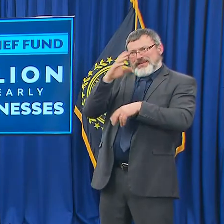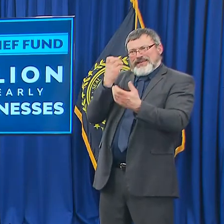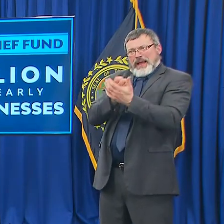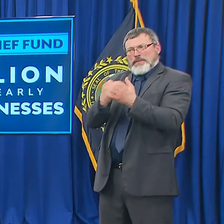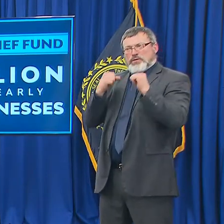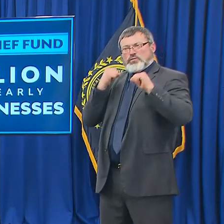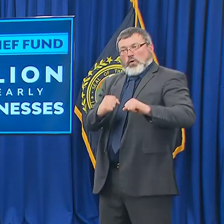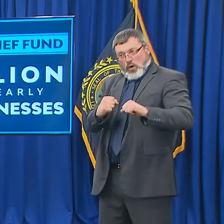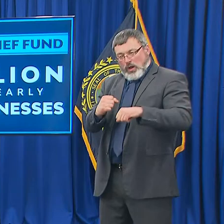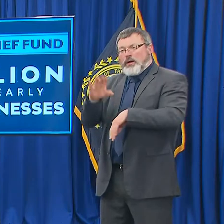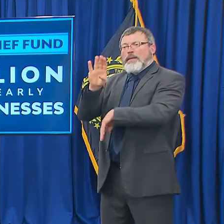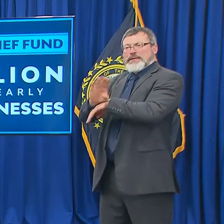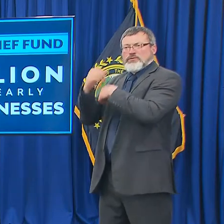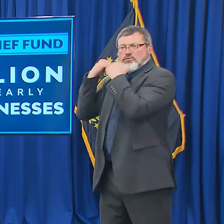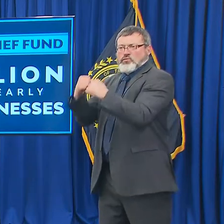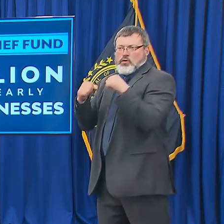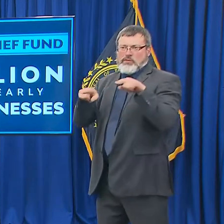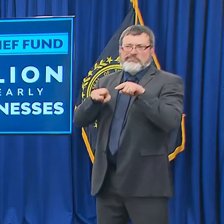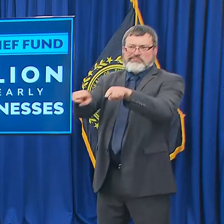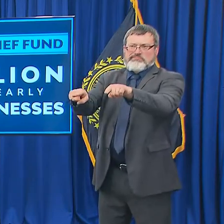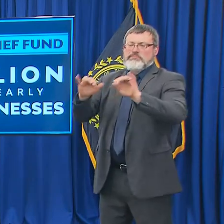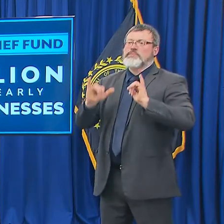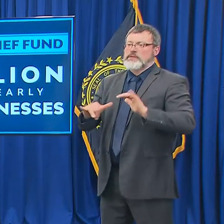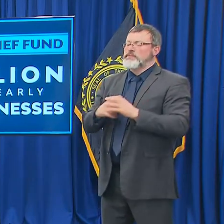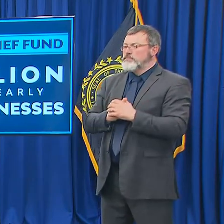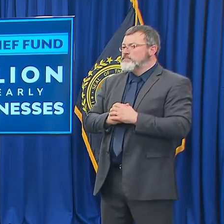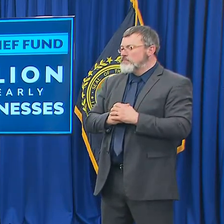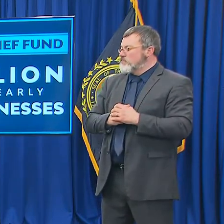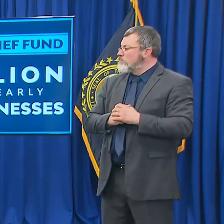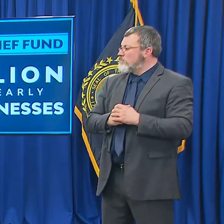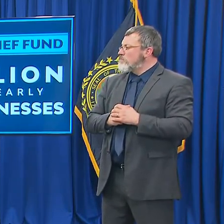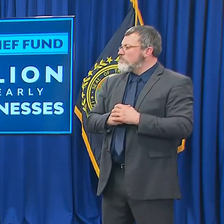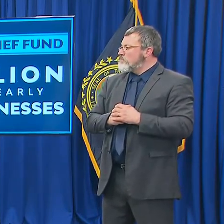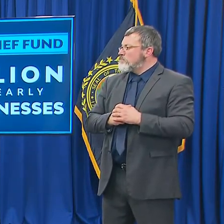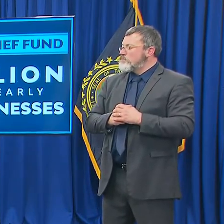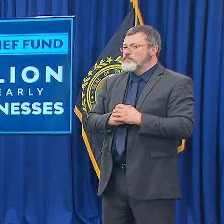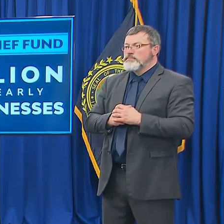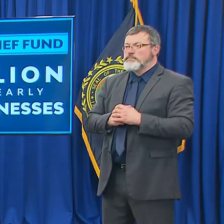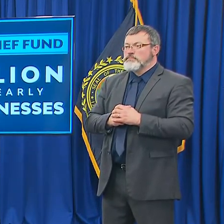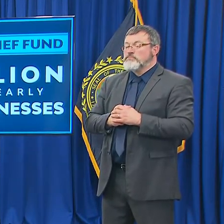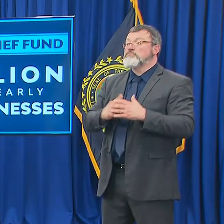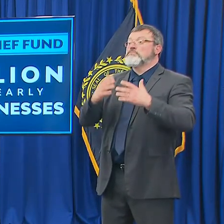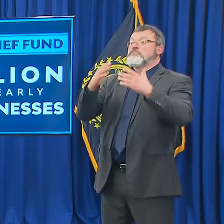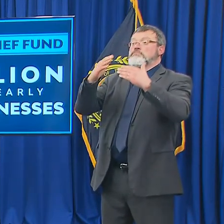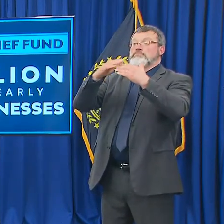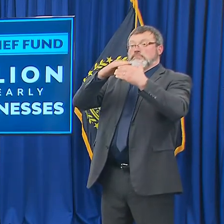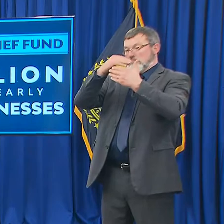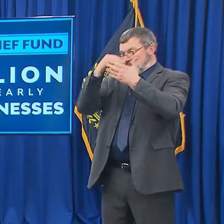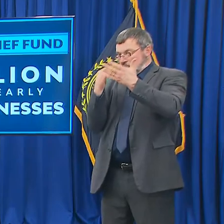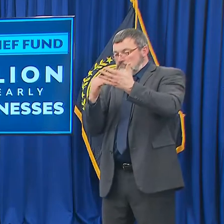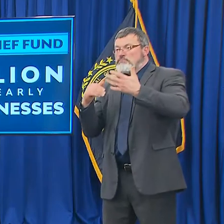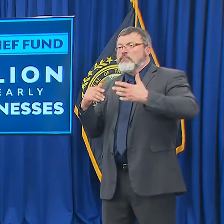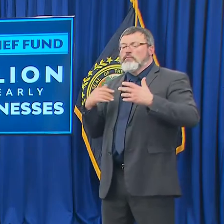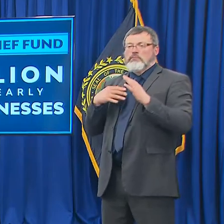And obviously, we're not going to cancel Thanksgiving and we're not telling folks what they can and cannot do within their own homes.